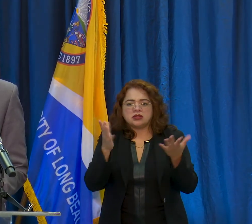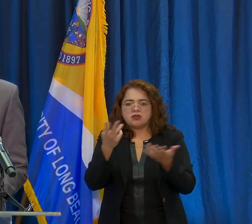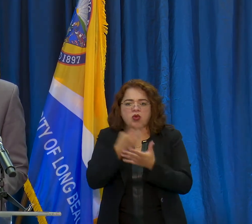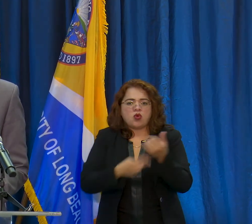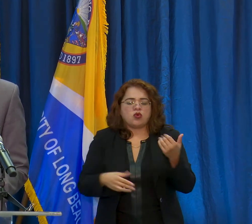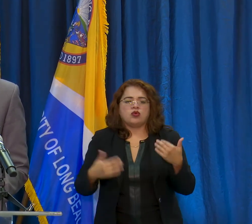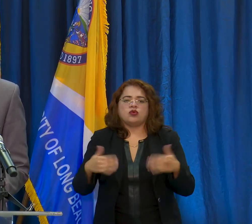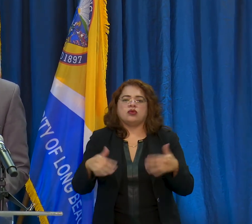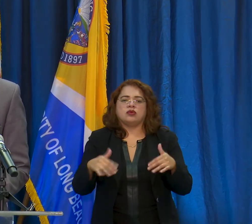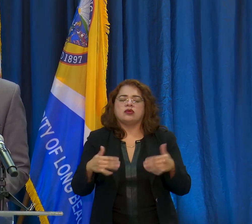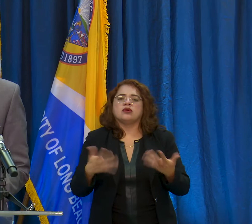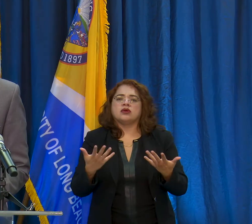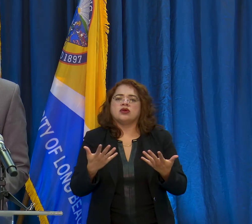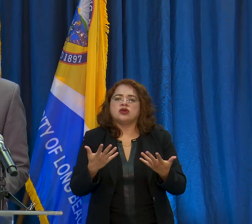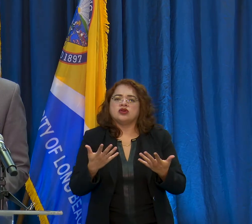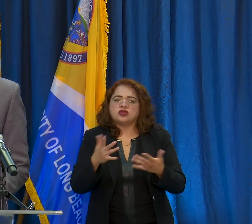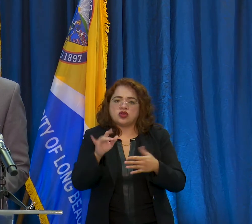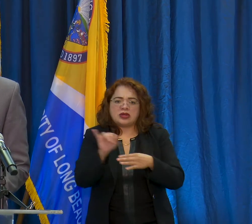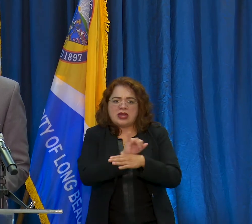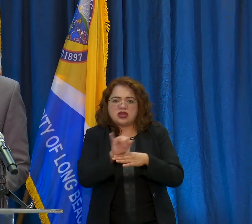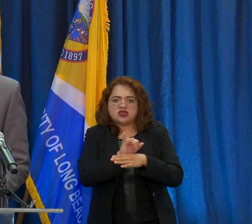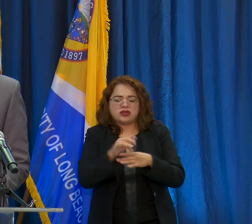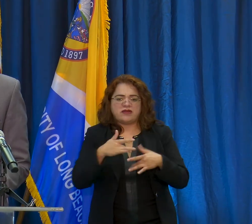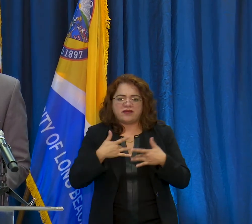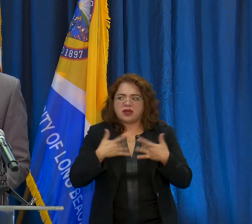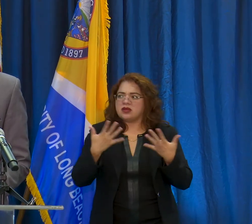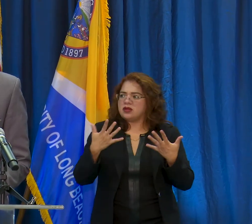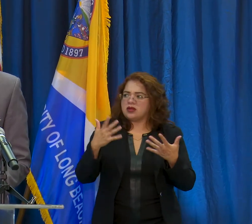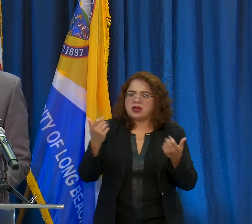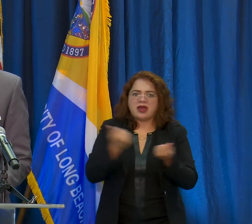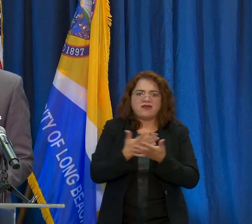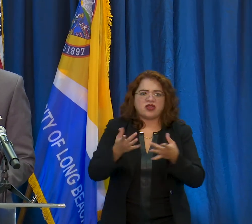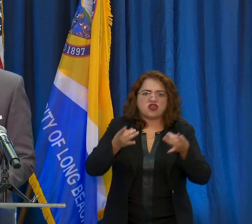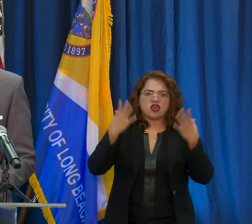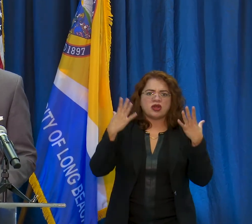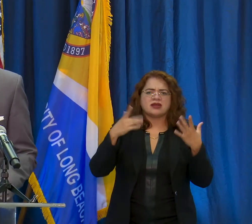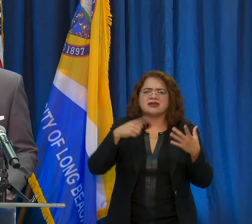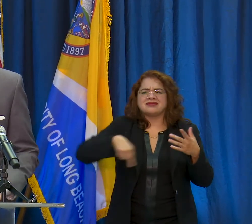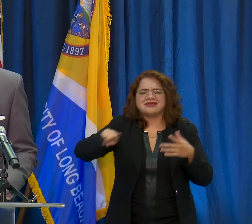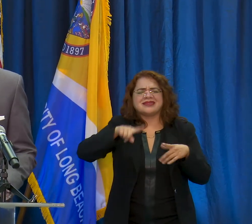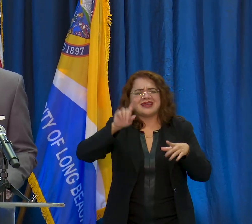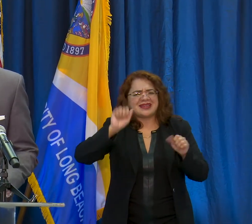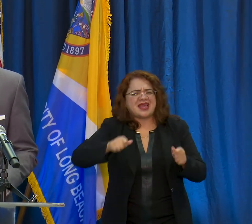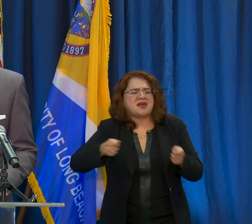industry remains in crisis mode, but they feel that the situation could have been better handled and prevented